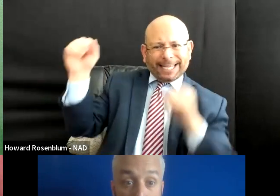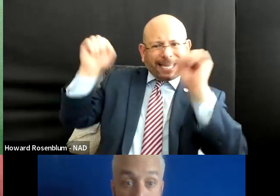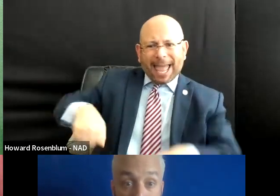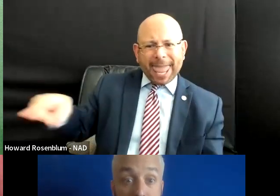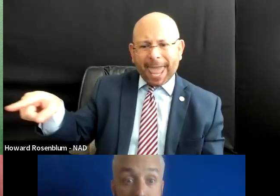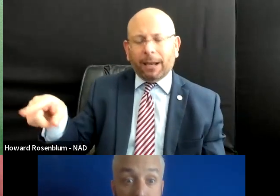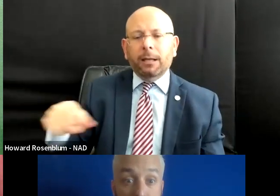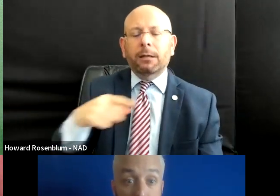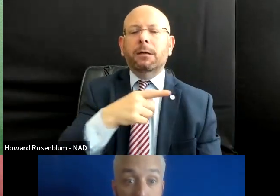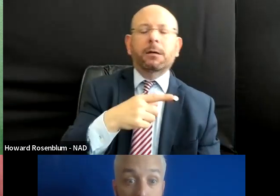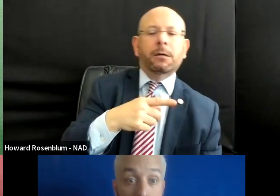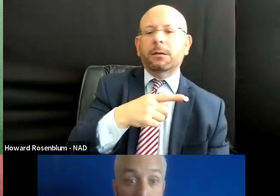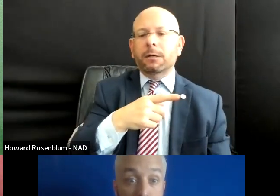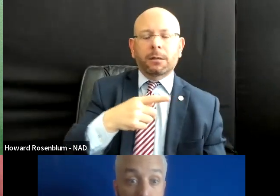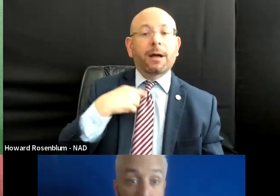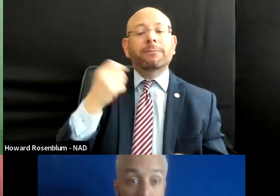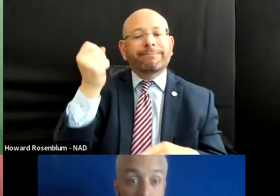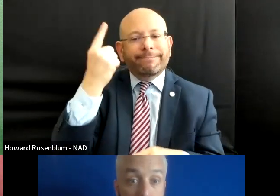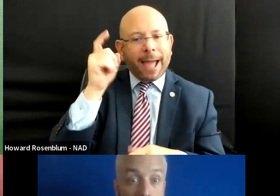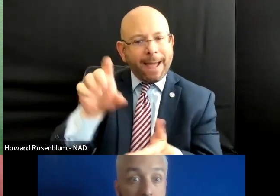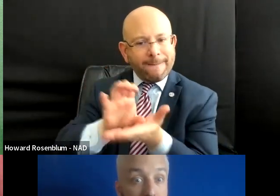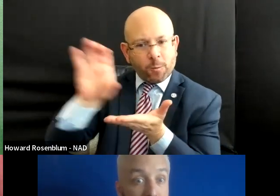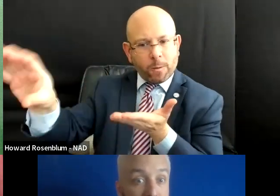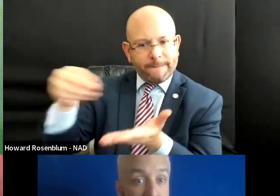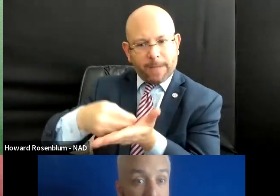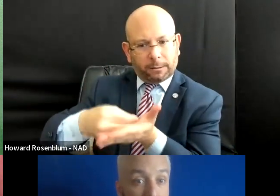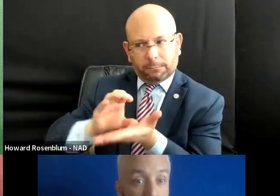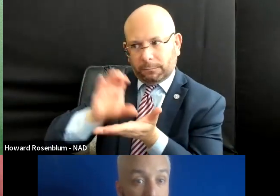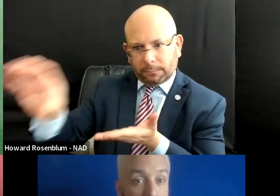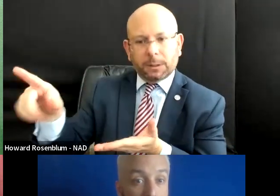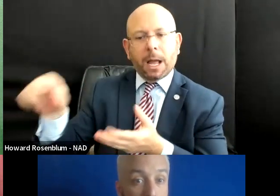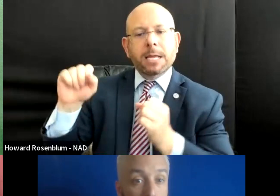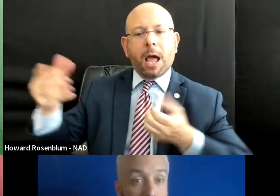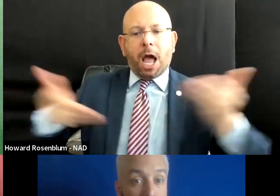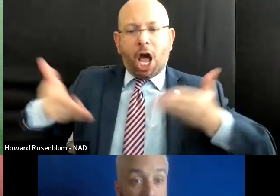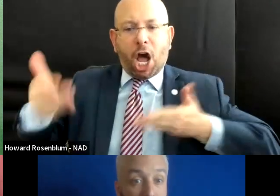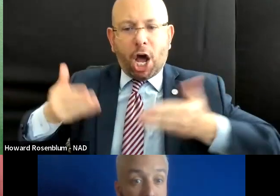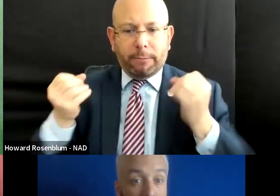services for any sort of therapy or dramatic event, so we have told the FCC about that group that does